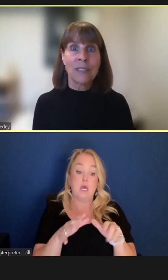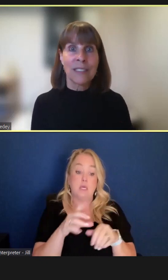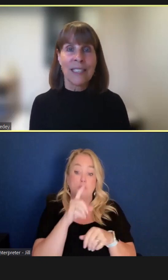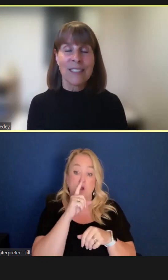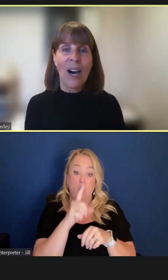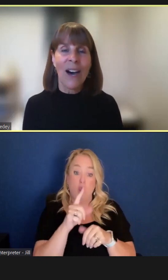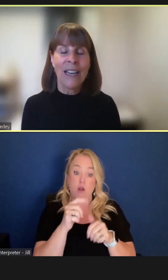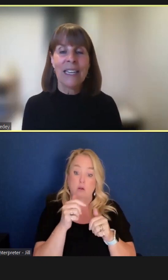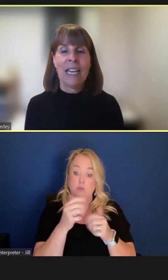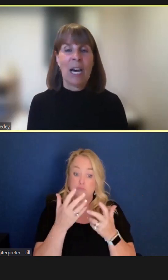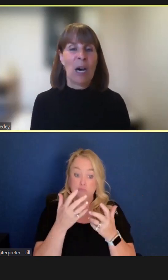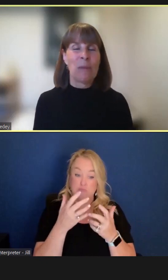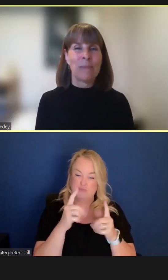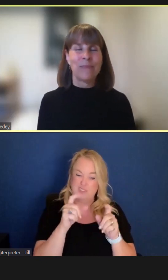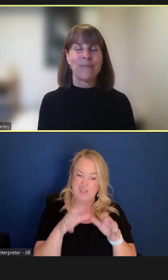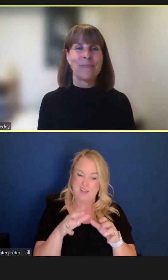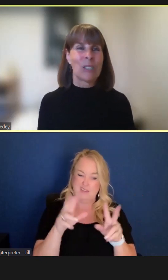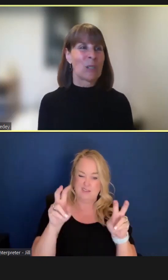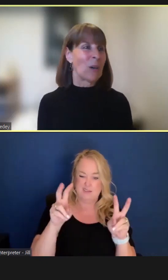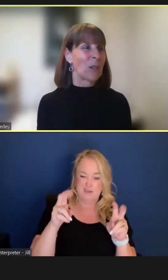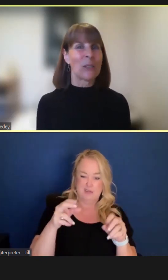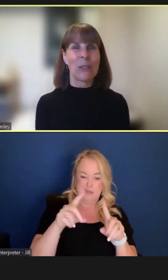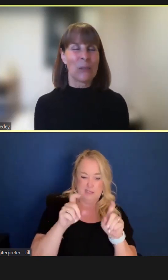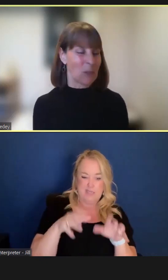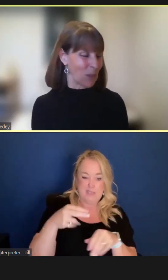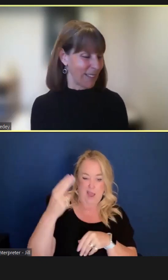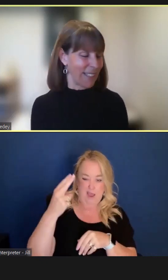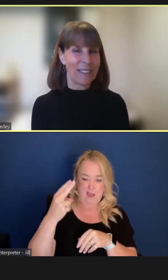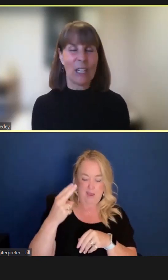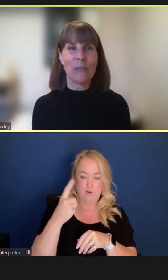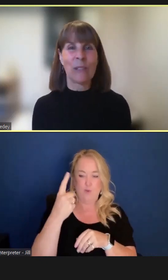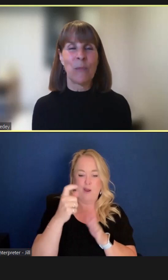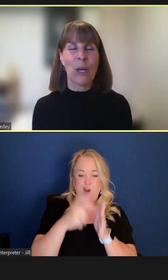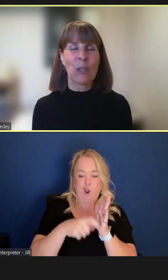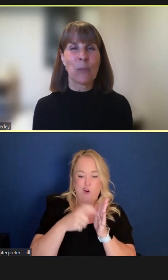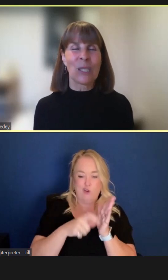test High um there's an article that was written that I loved about a particular